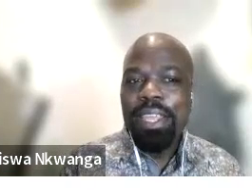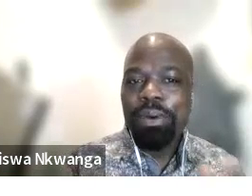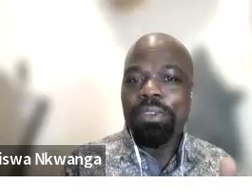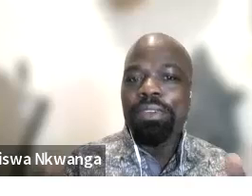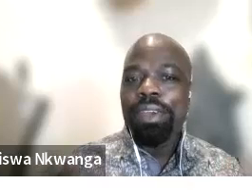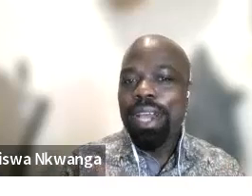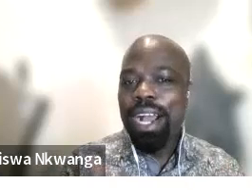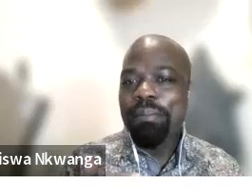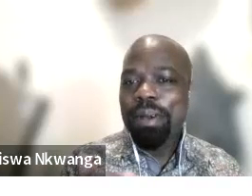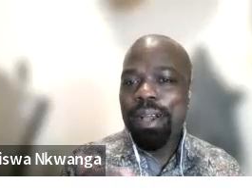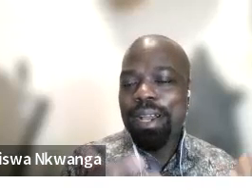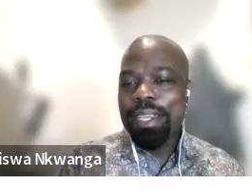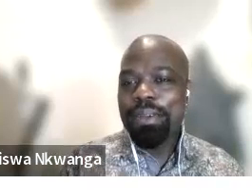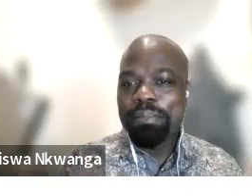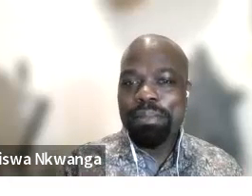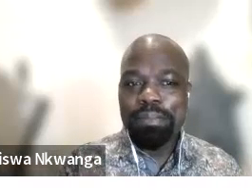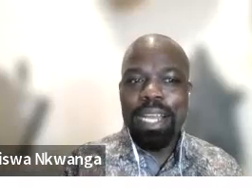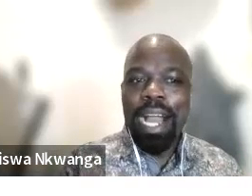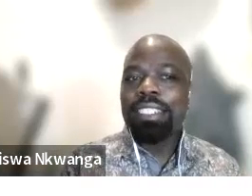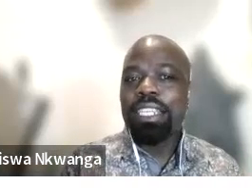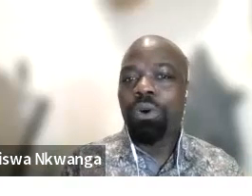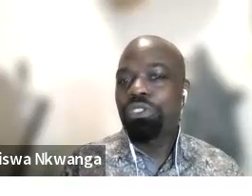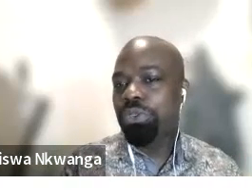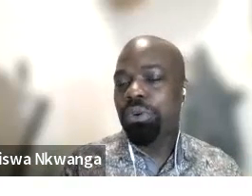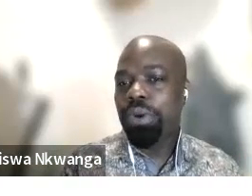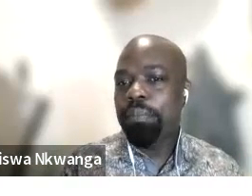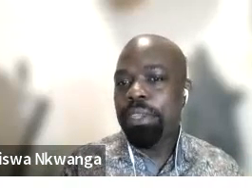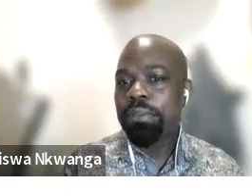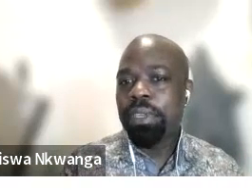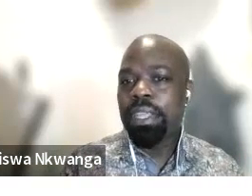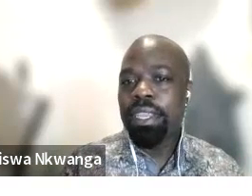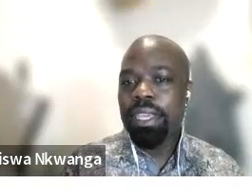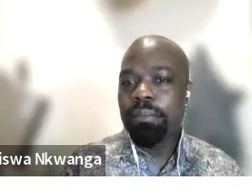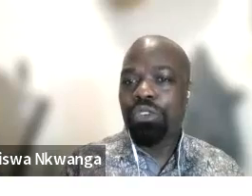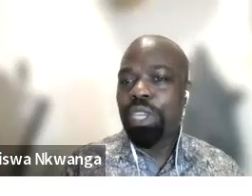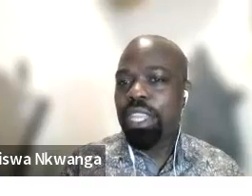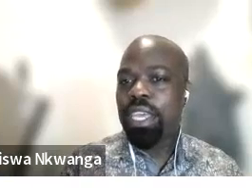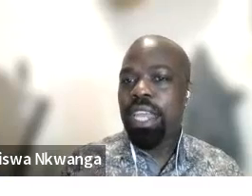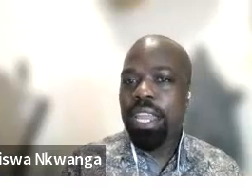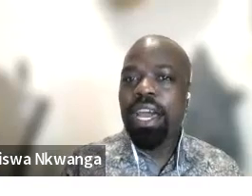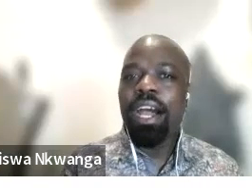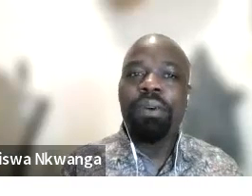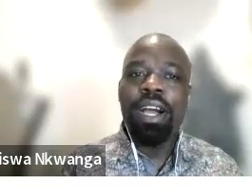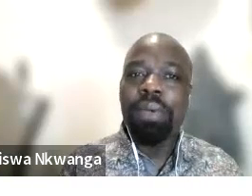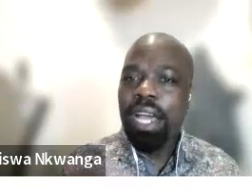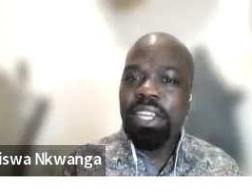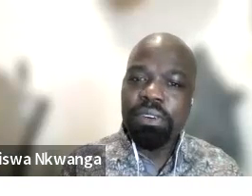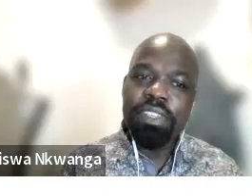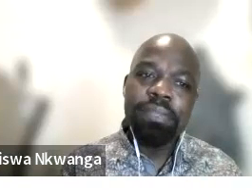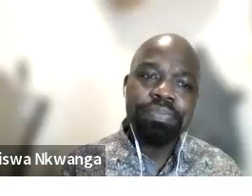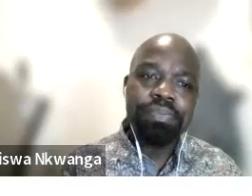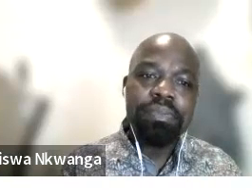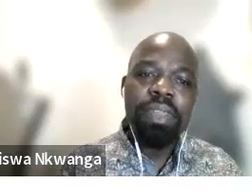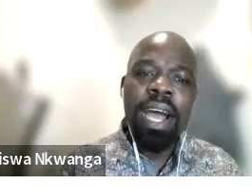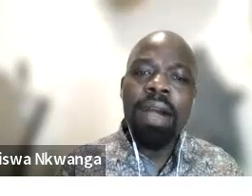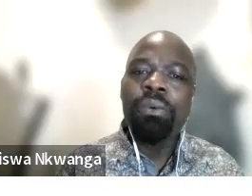And it was by accident, also, happened to be that between then and now, we had COVID,